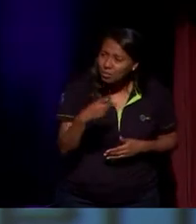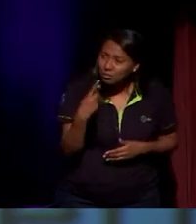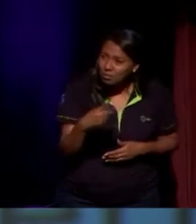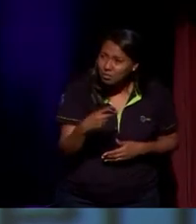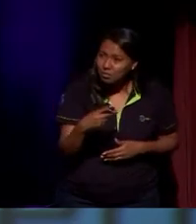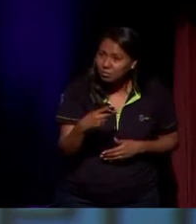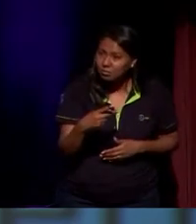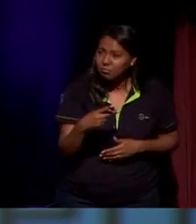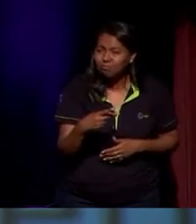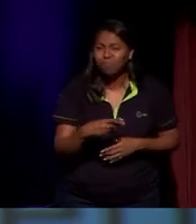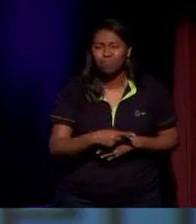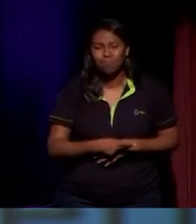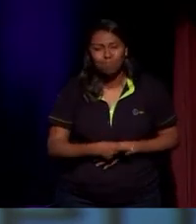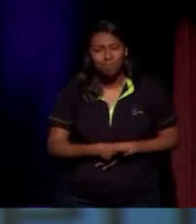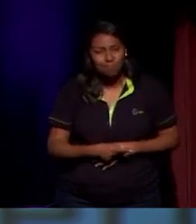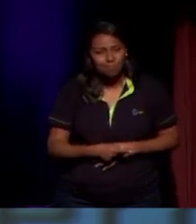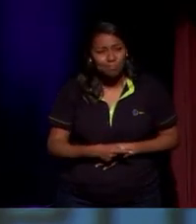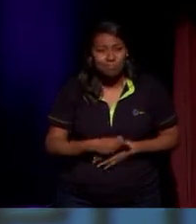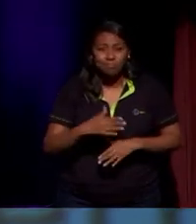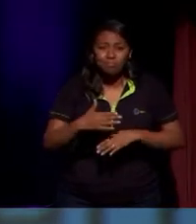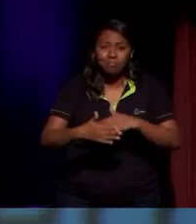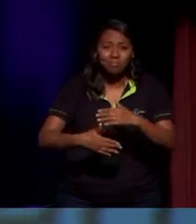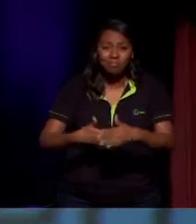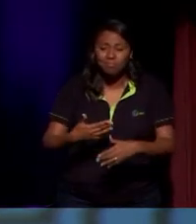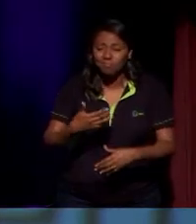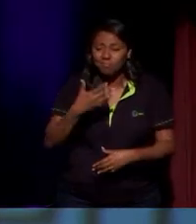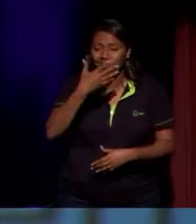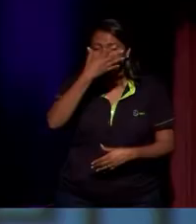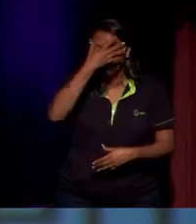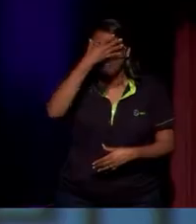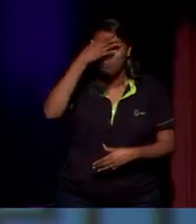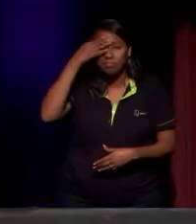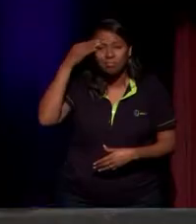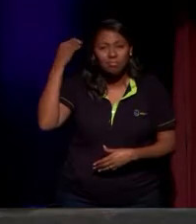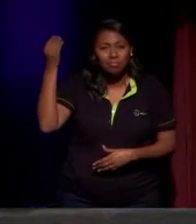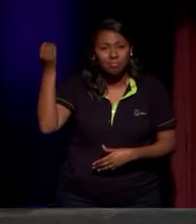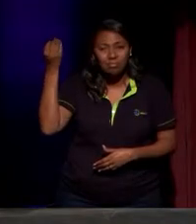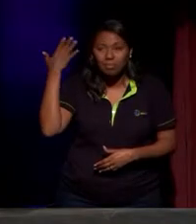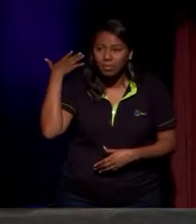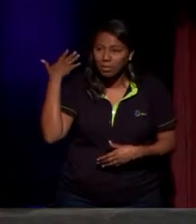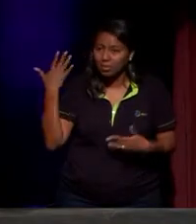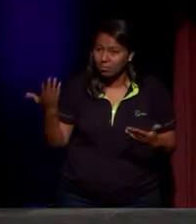so big It was eventually forgotten. after independence.